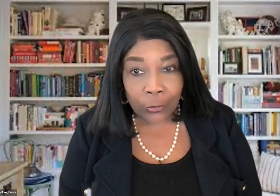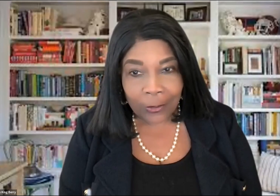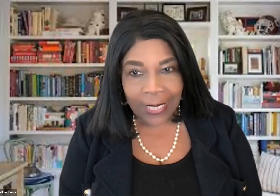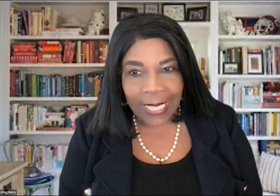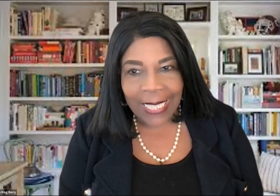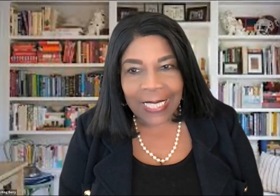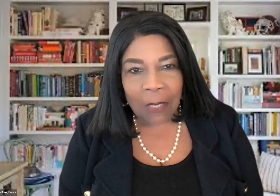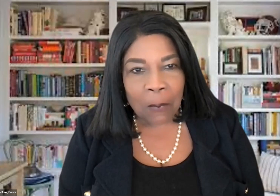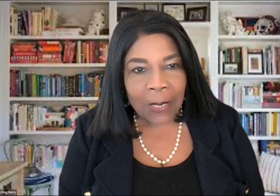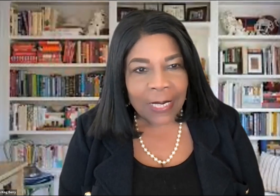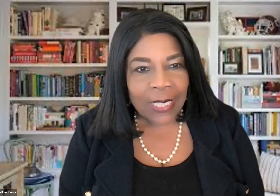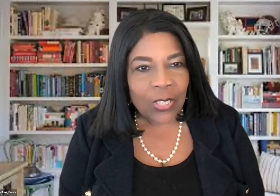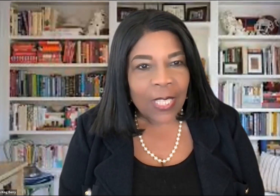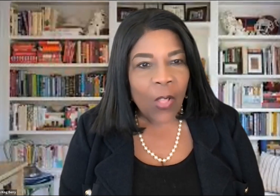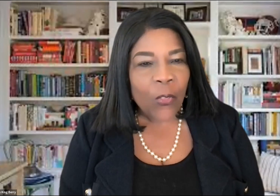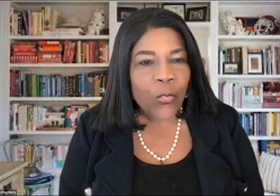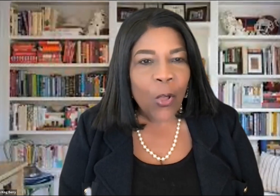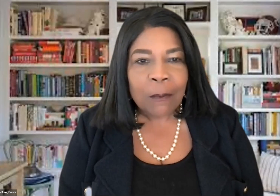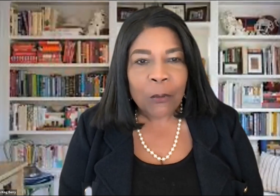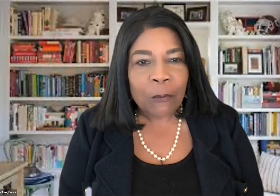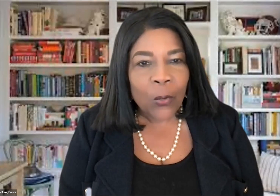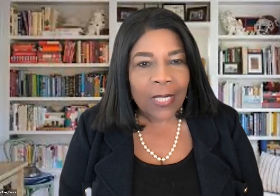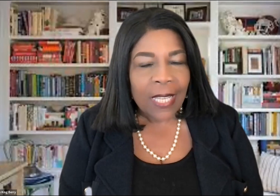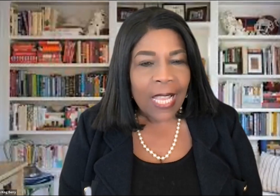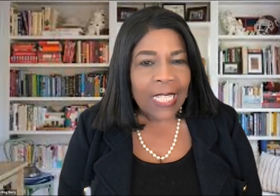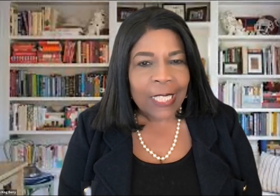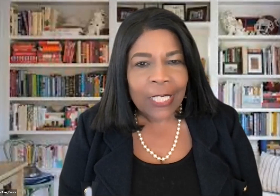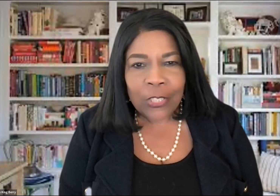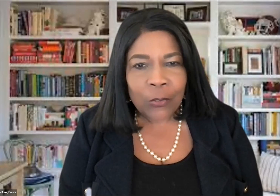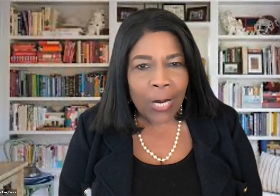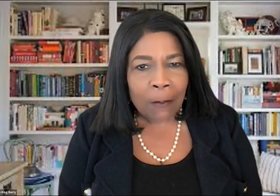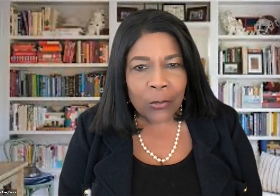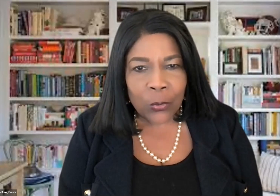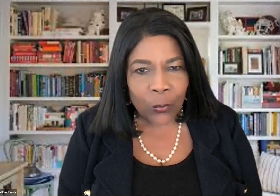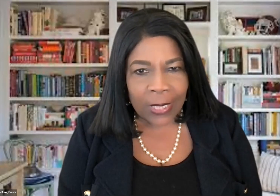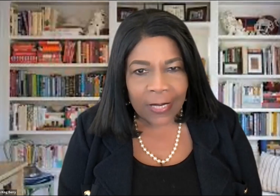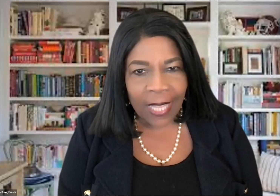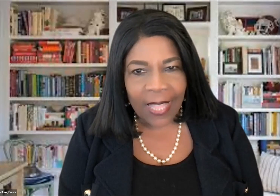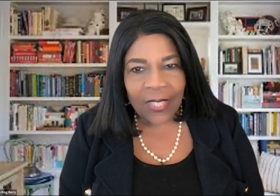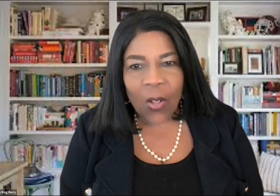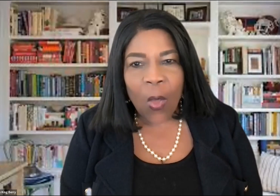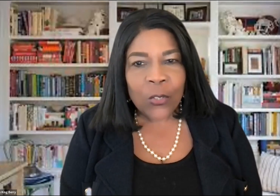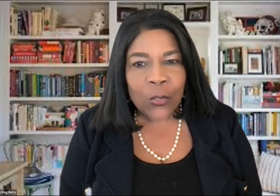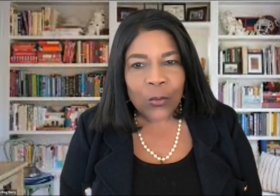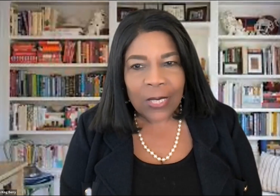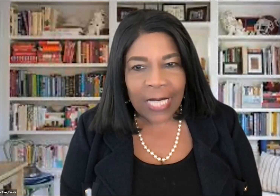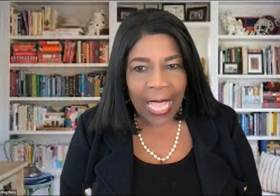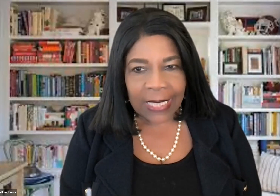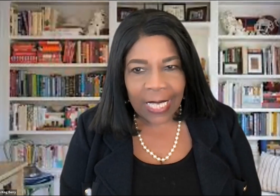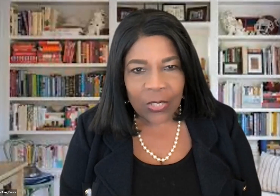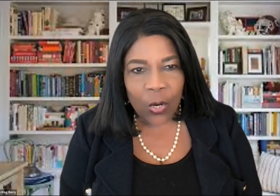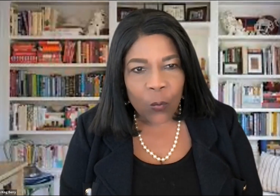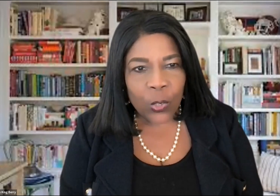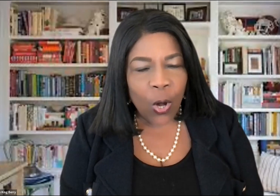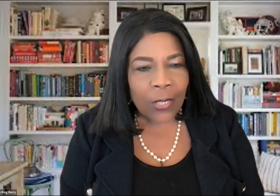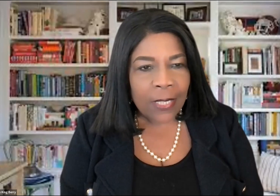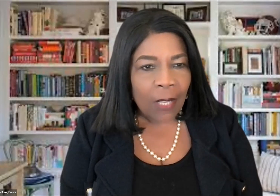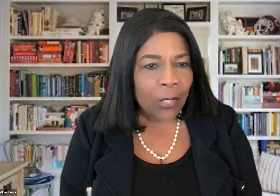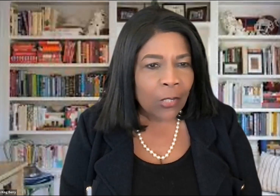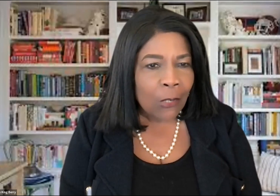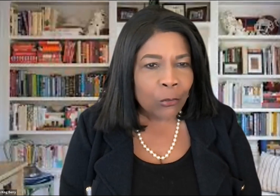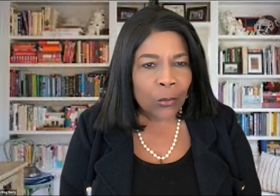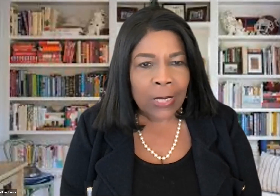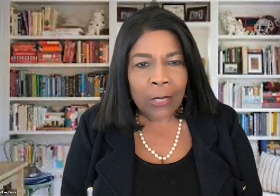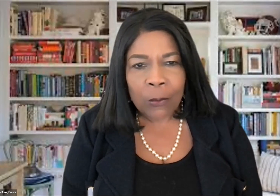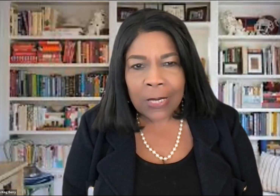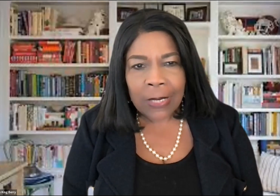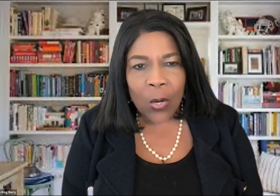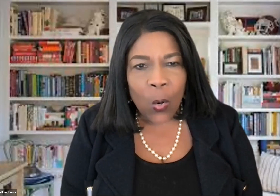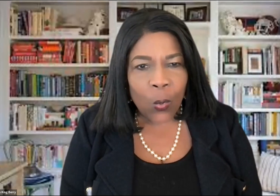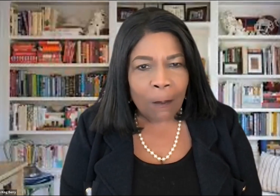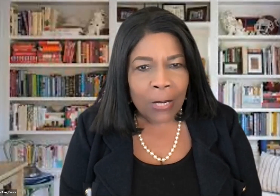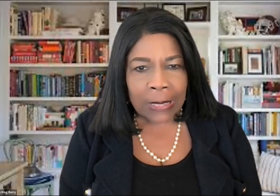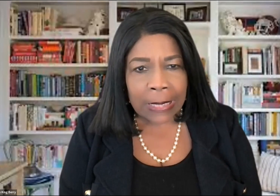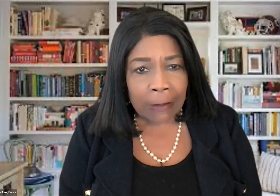Jack Teacher is the ability to tell thought, provoking attention, grabbing stories that all students can access, regardless of their cultural, linguistic or ability.